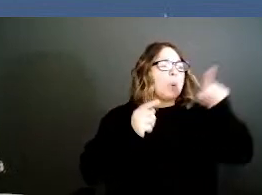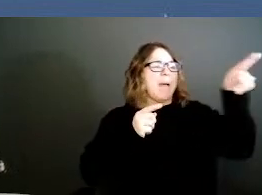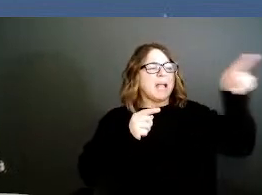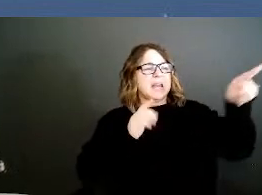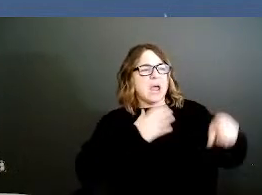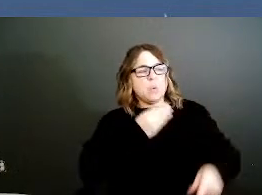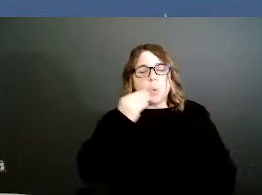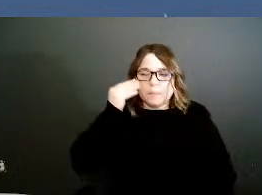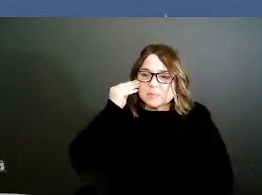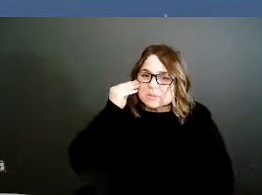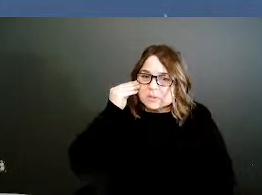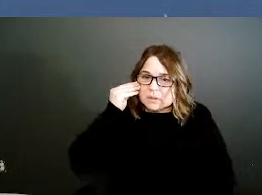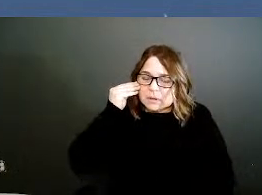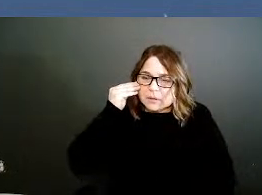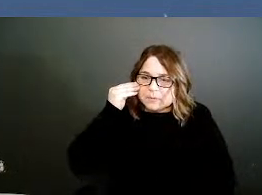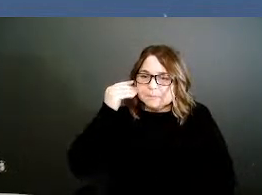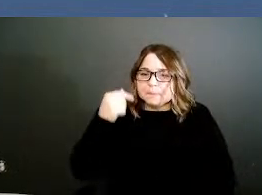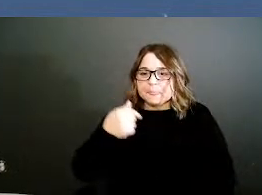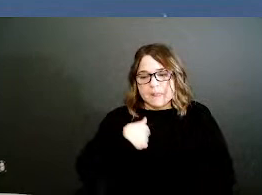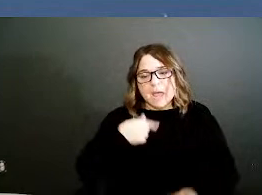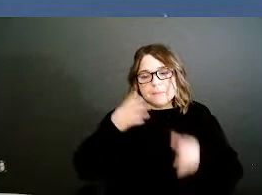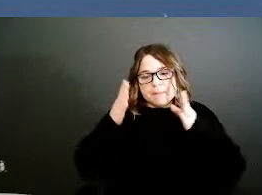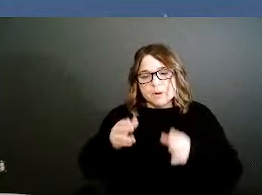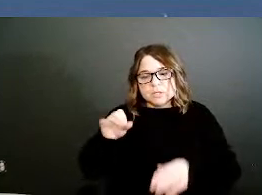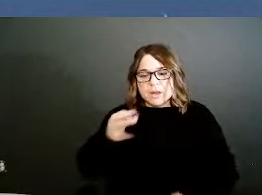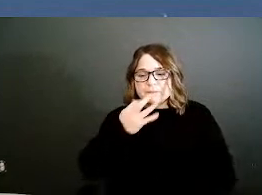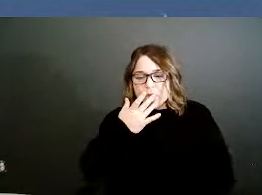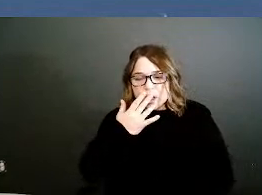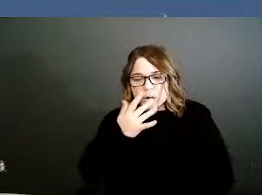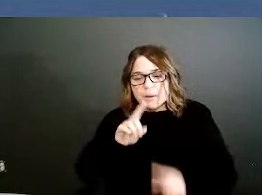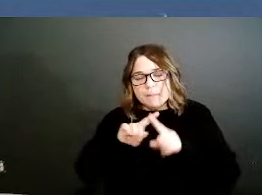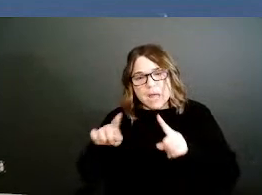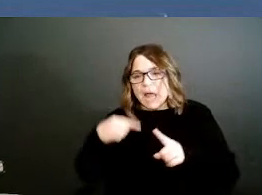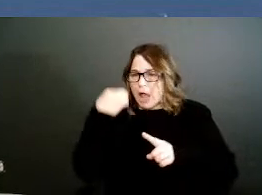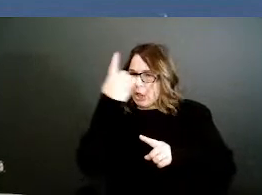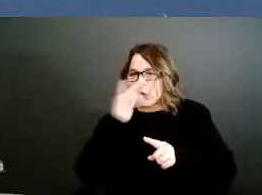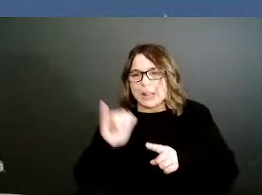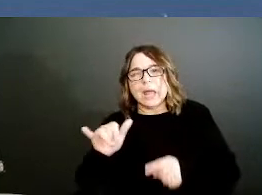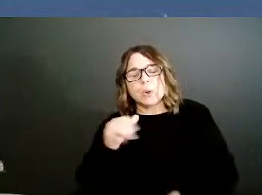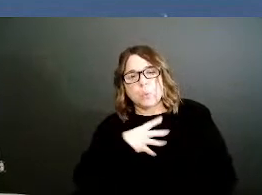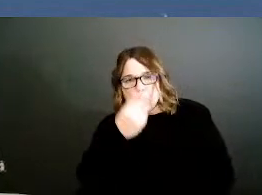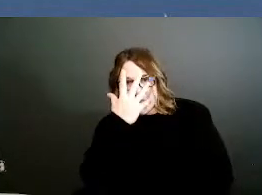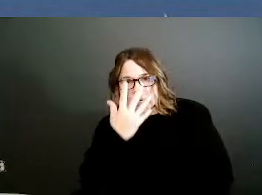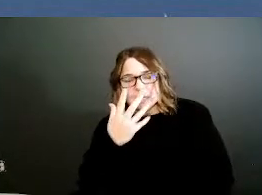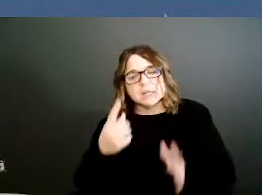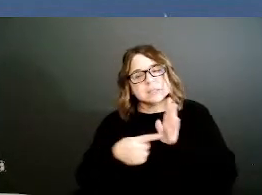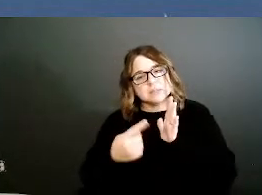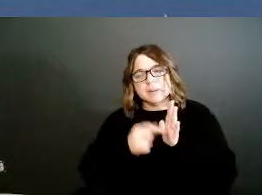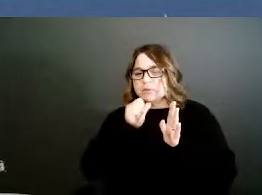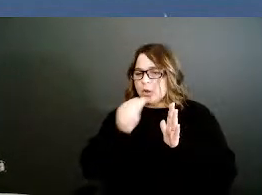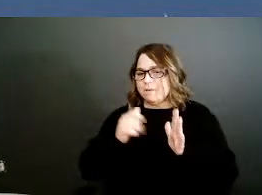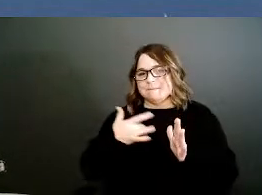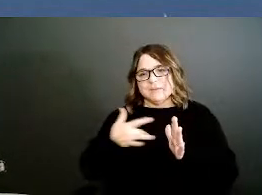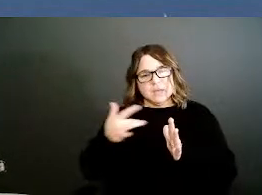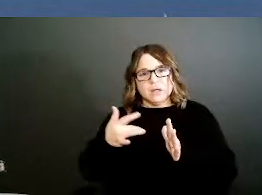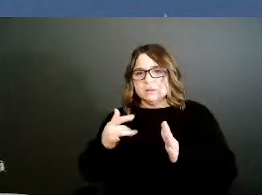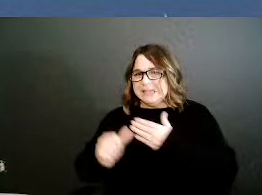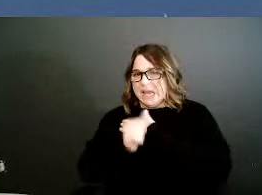BUT IN THAT MOMENT, I WAS UNABLE TO REGULATE MY NERVOUS SYSTEM, MY BODY SHOOK, IT FELT REALLY HARD TO BREATHE, AND IT TOOK ALMOST AN HOUR FOR MY MUSCLES TO RELAX AND